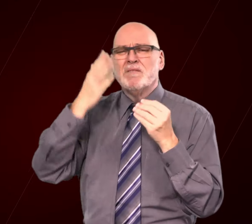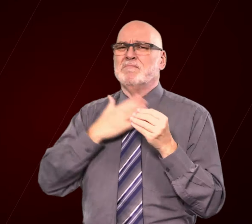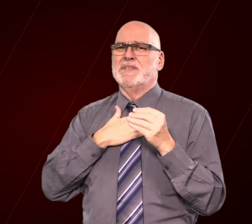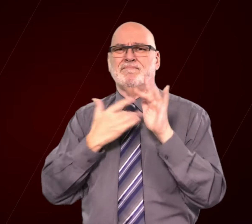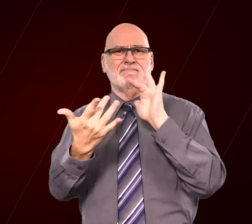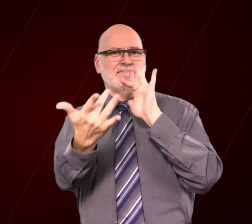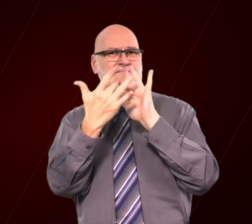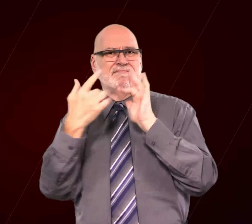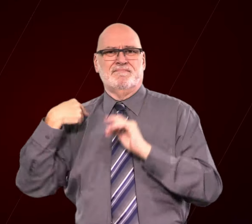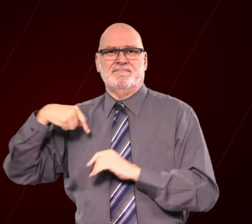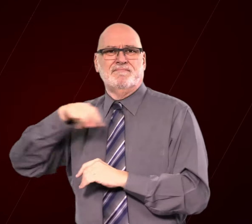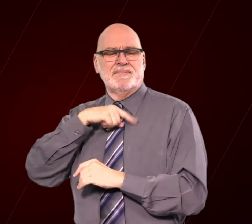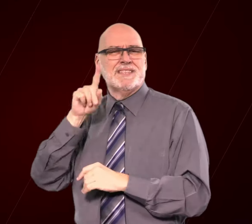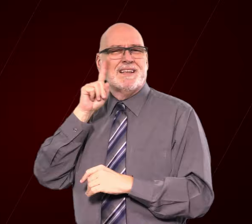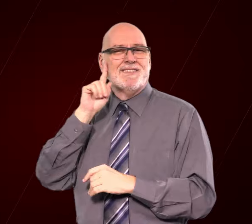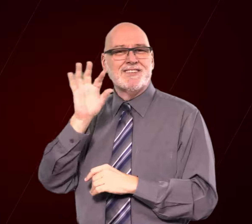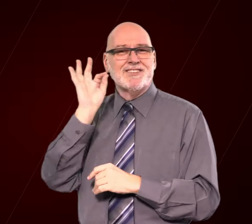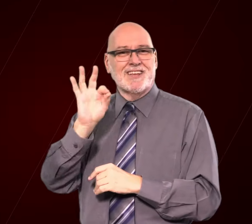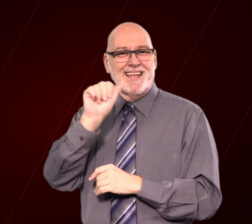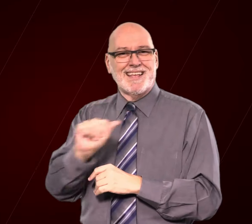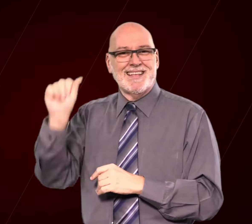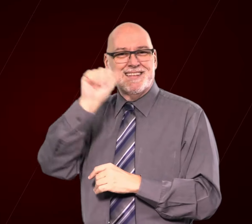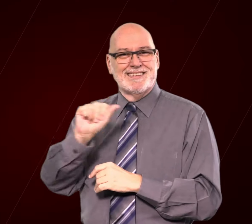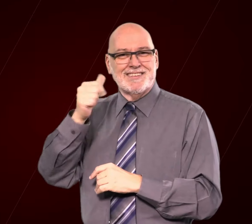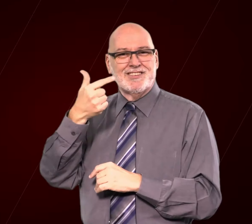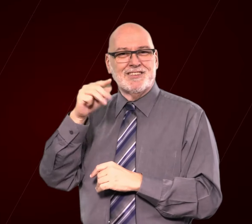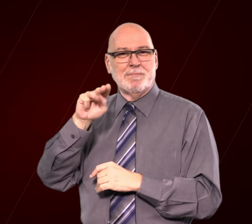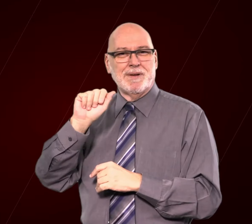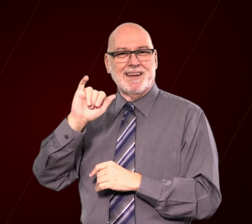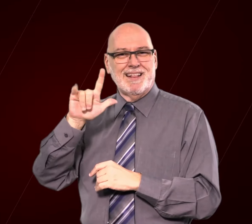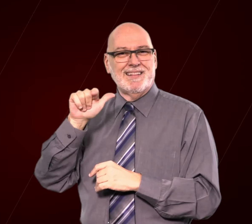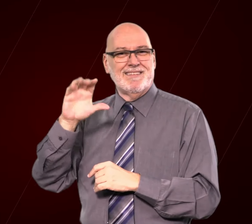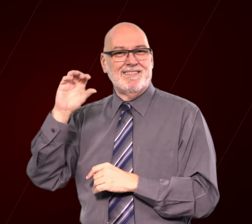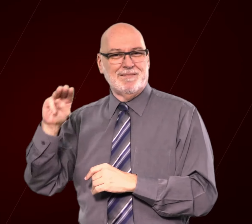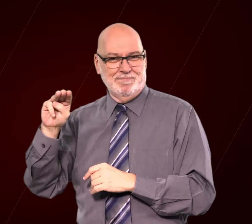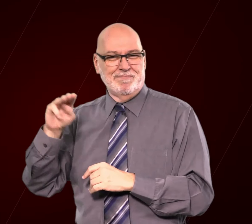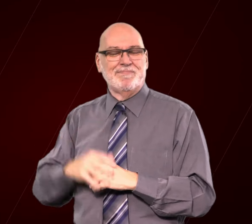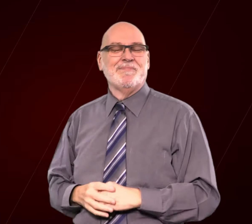please email deafdots@gmail.com.